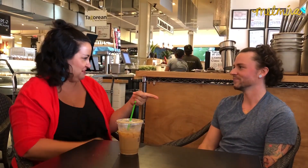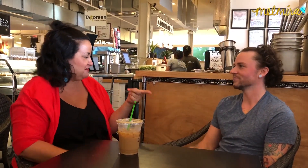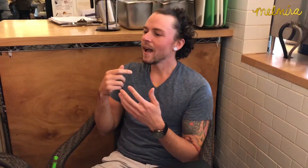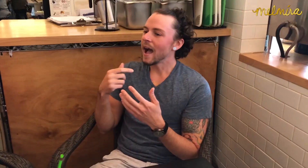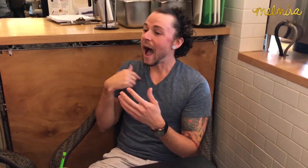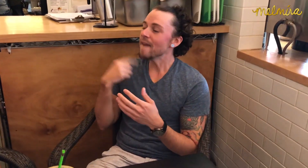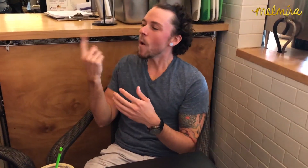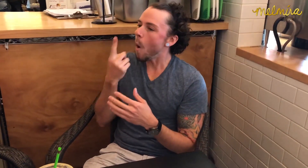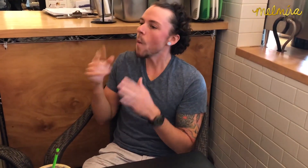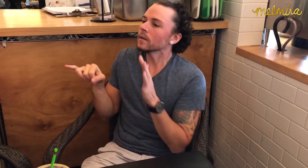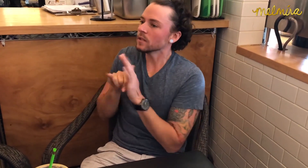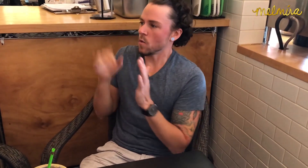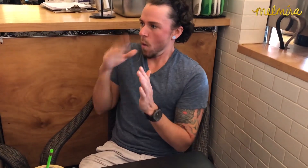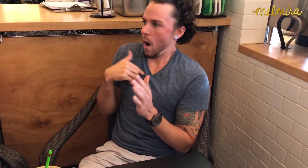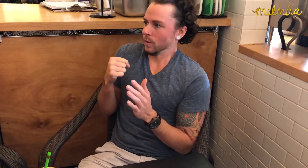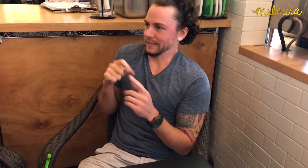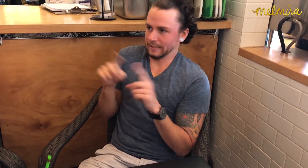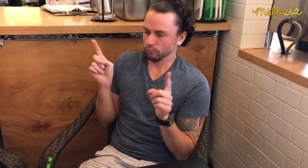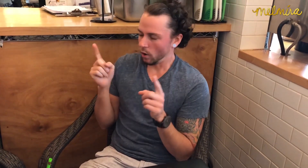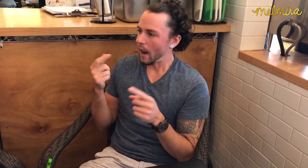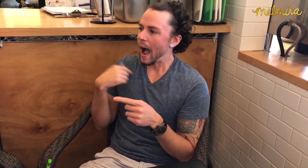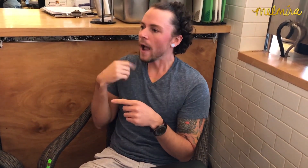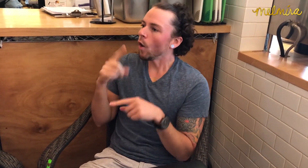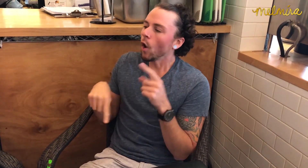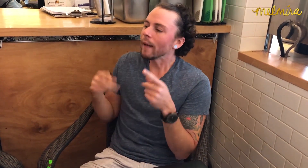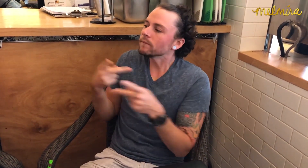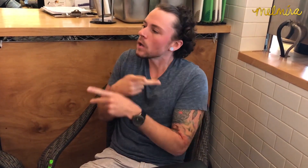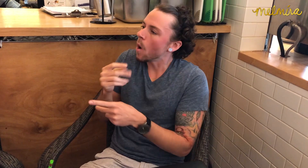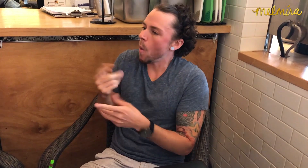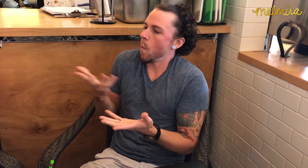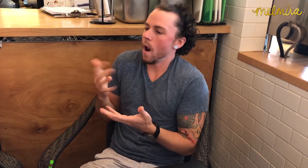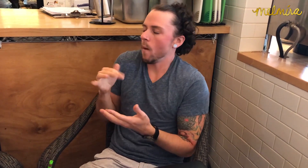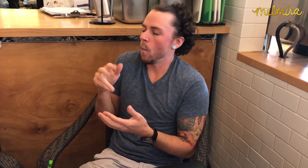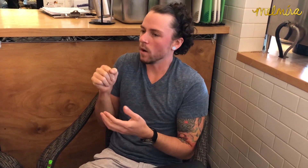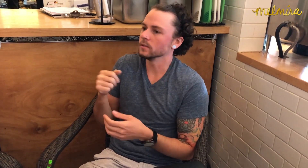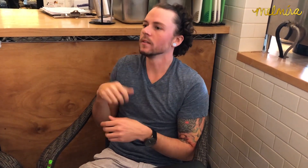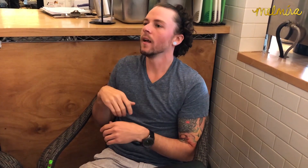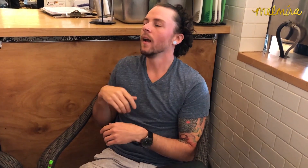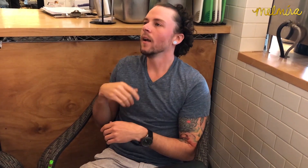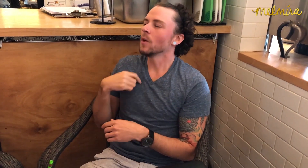I've always that I was different. I couldn't figure out what it was,